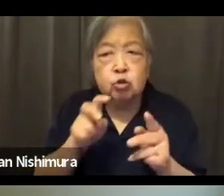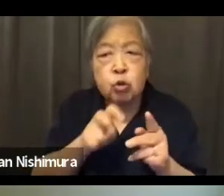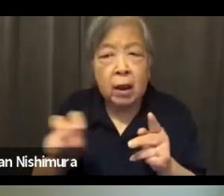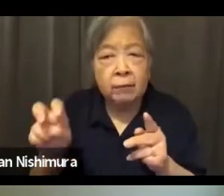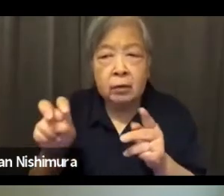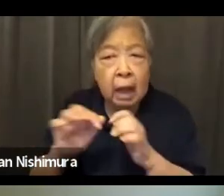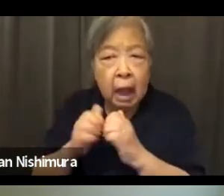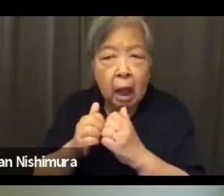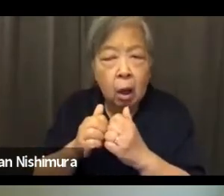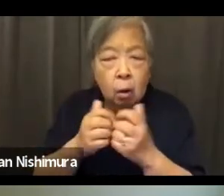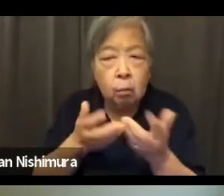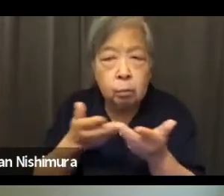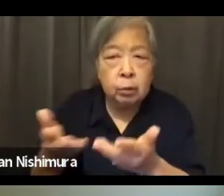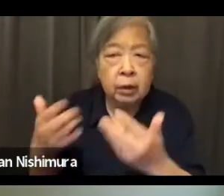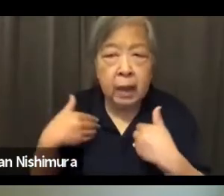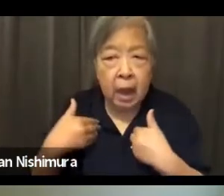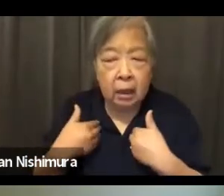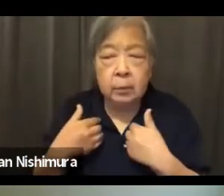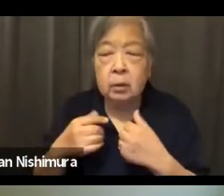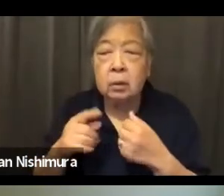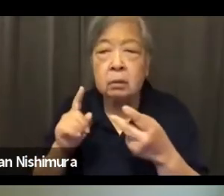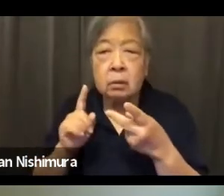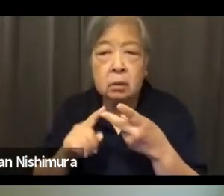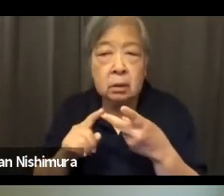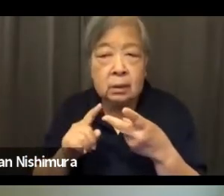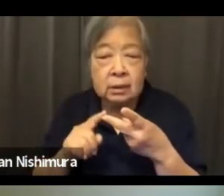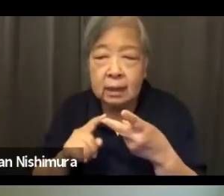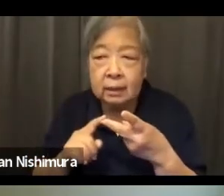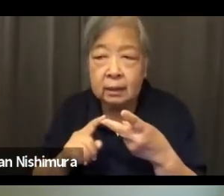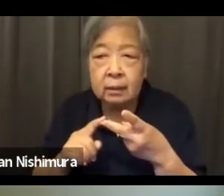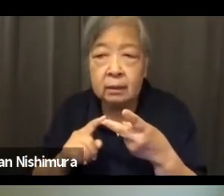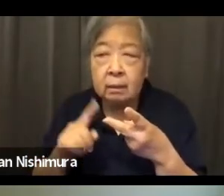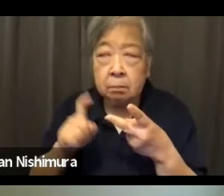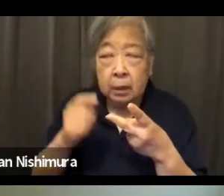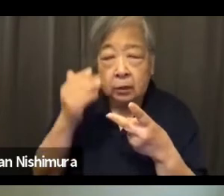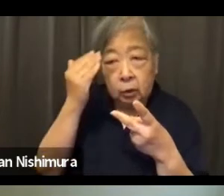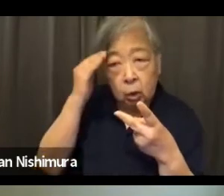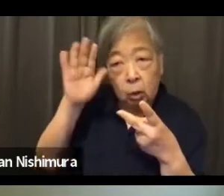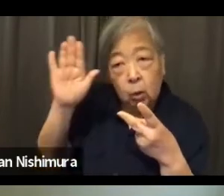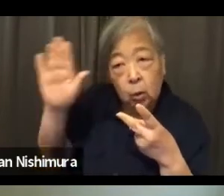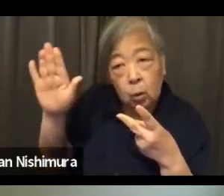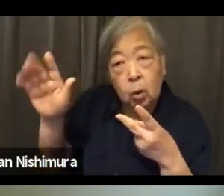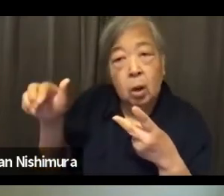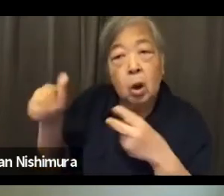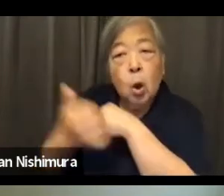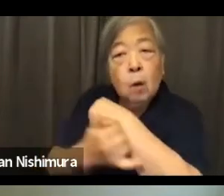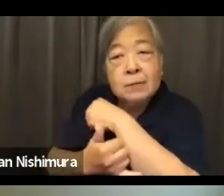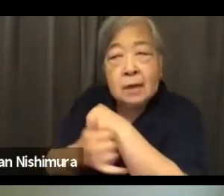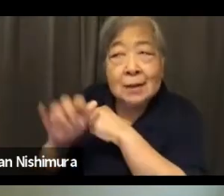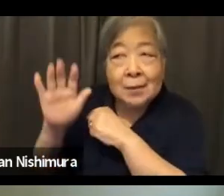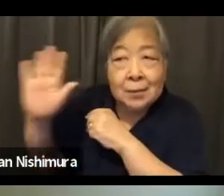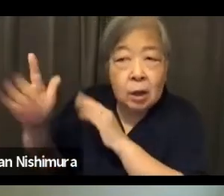You'll also need to be acquainted with the overseas sites regulations and laws on service